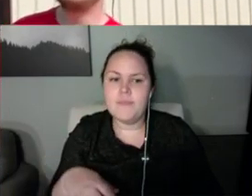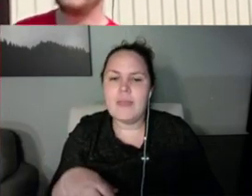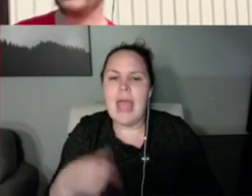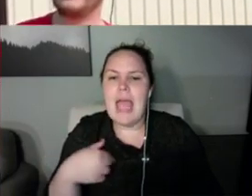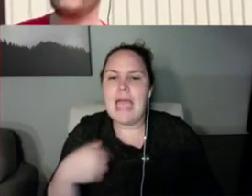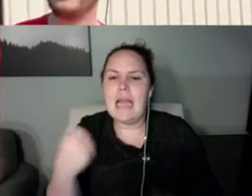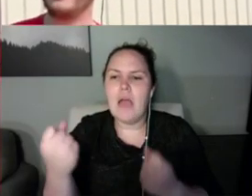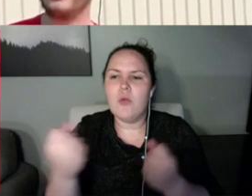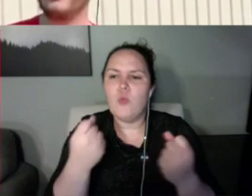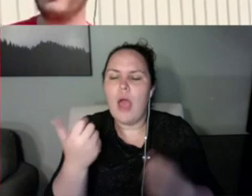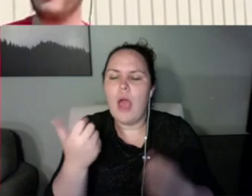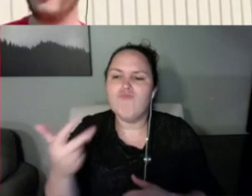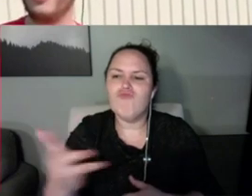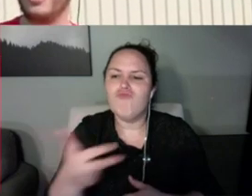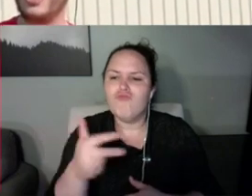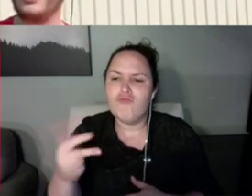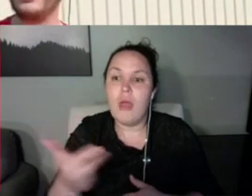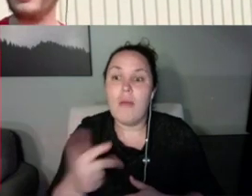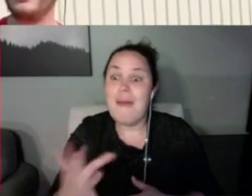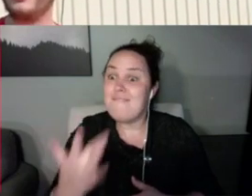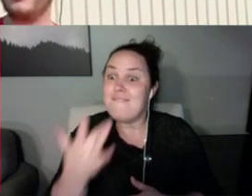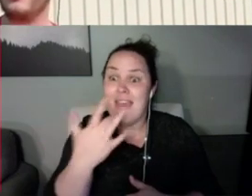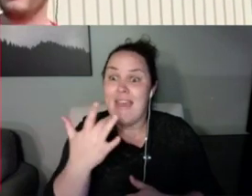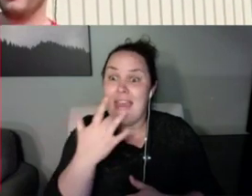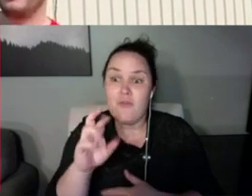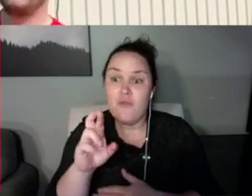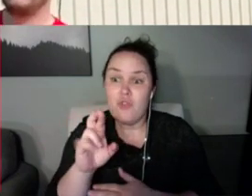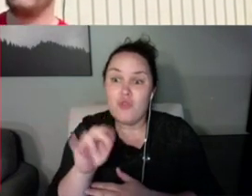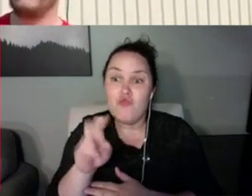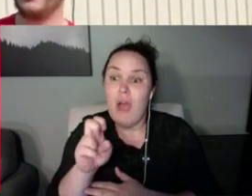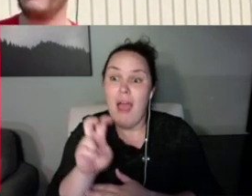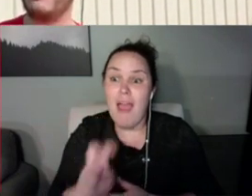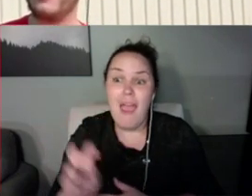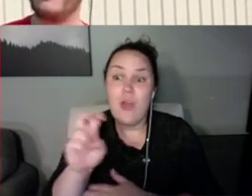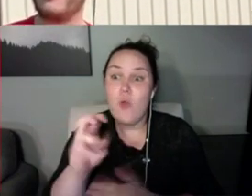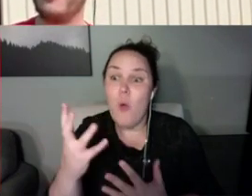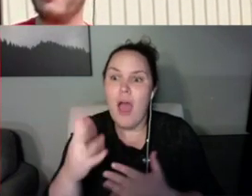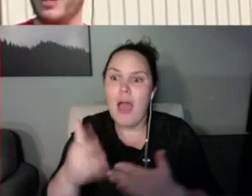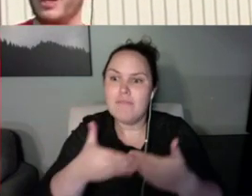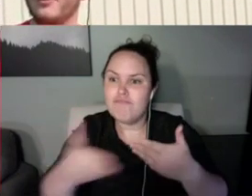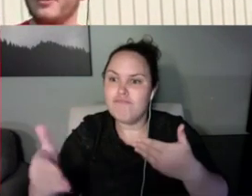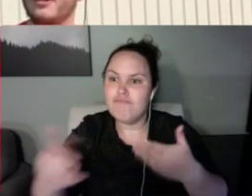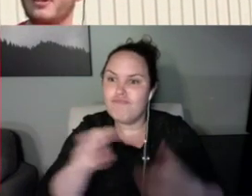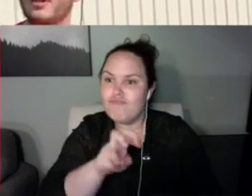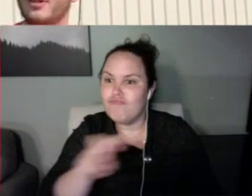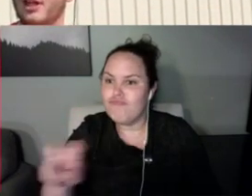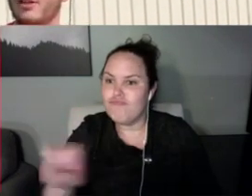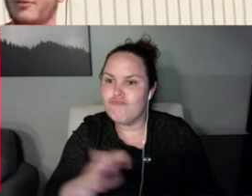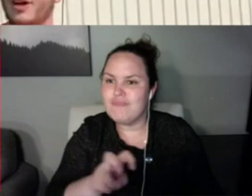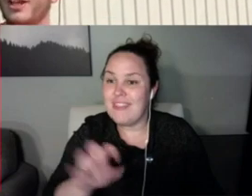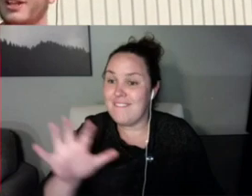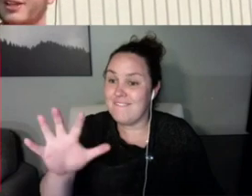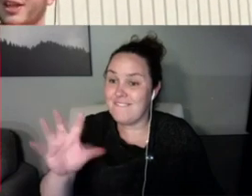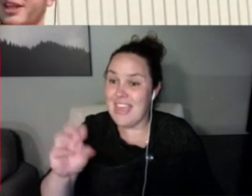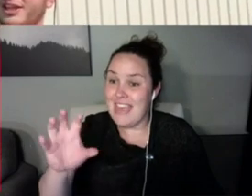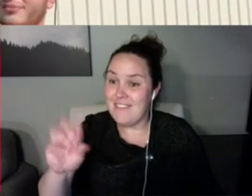But my favorite ride of the year is the one that we drive about 50 miles. And the one